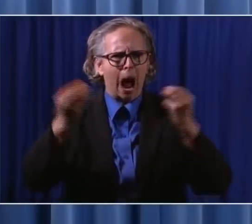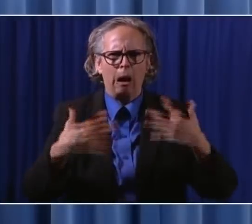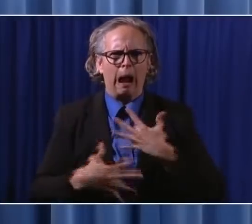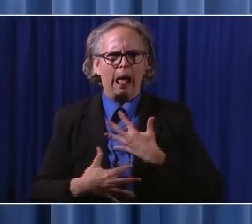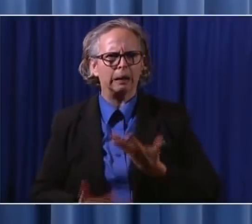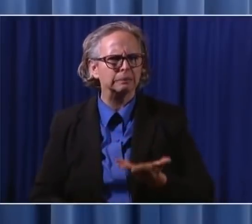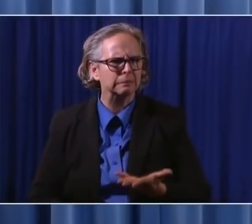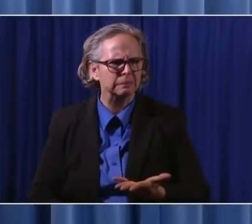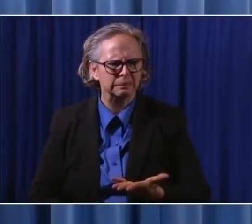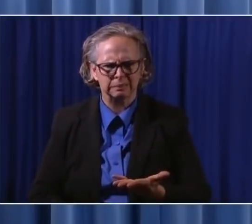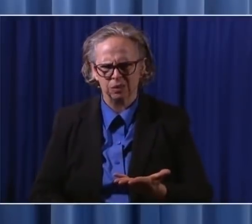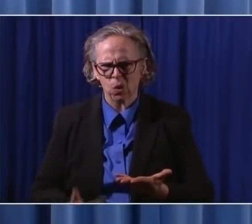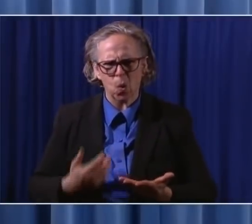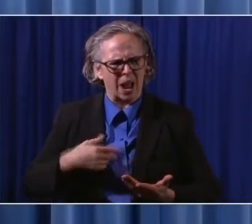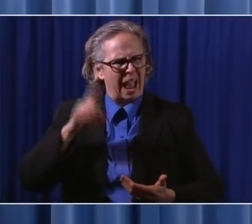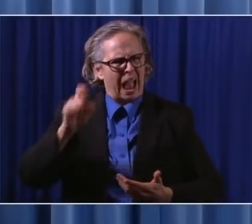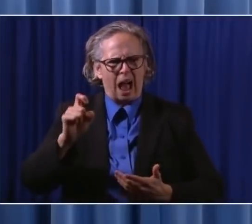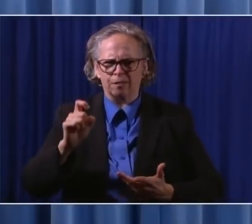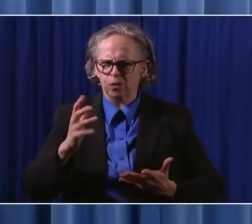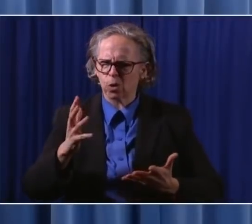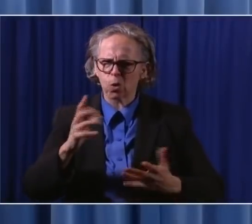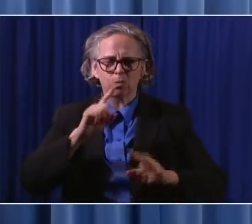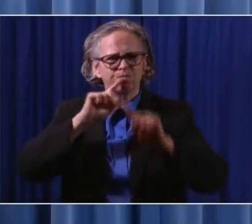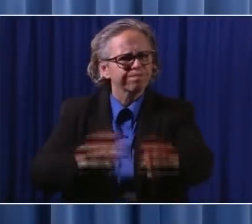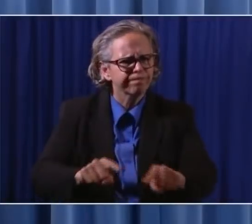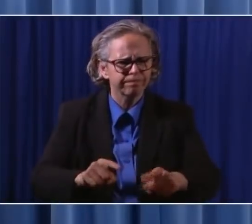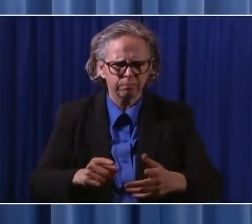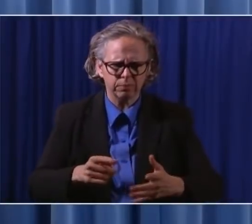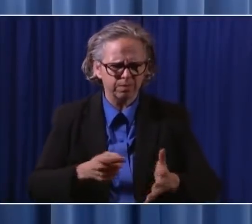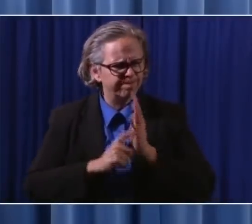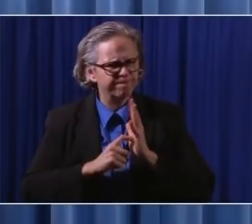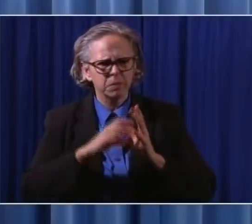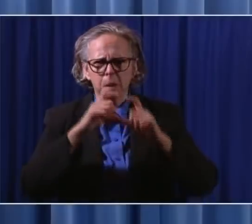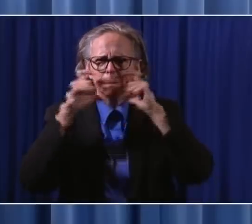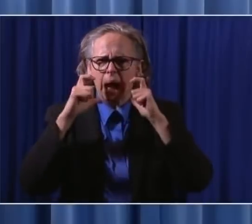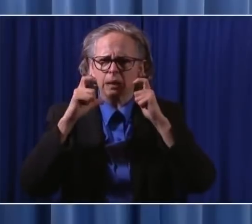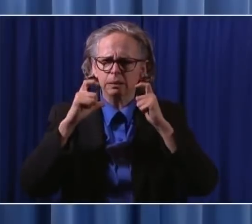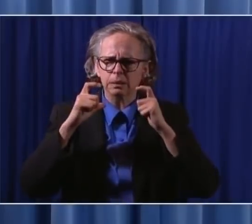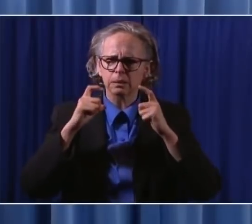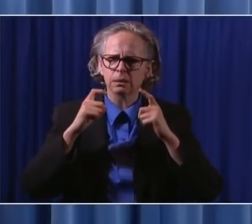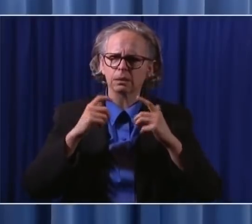APPROACH TO GO IN THOSE COUNTIES WHERE THEY ARE RED-HOT, FRANKLY.